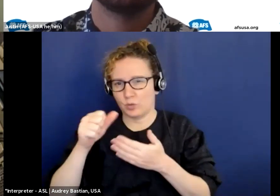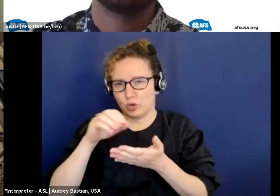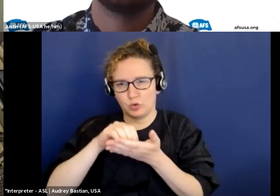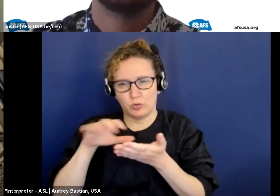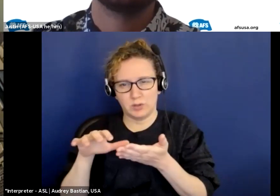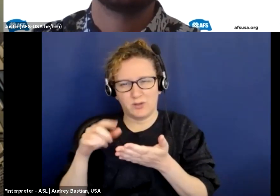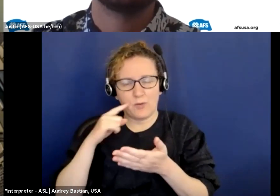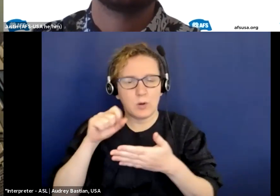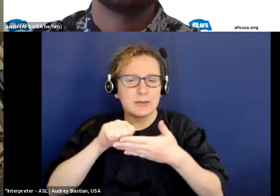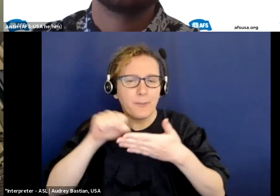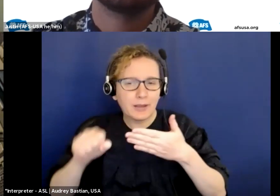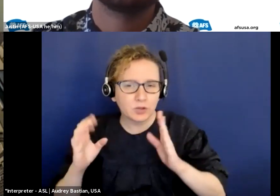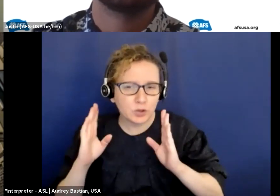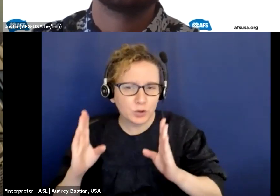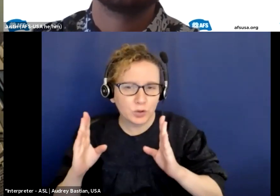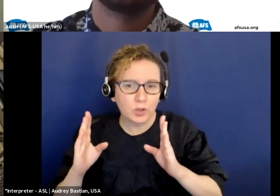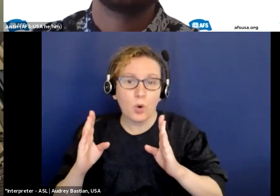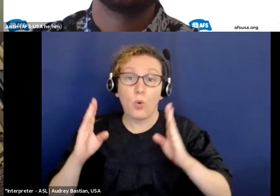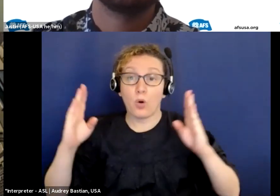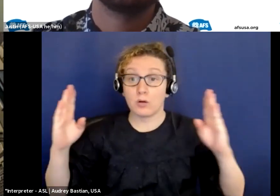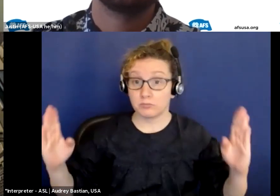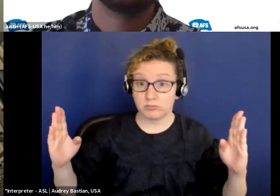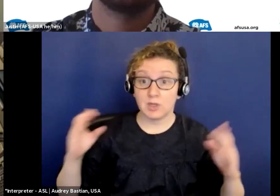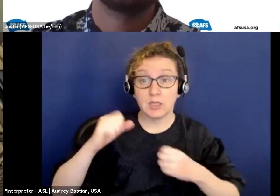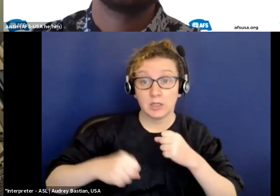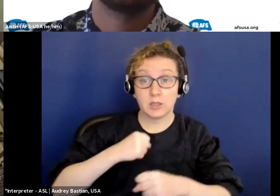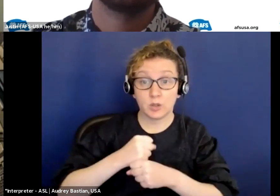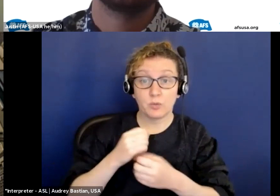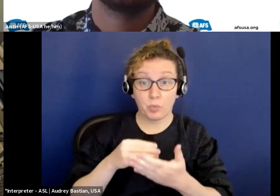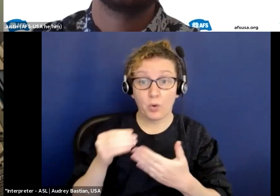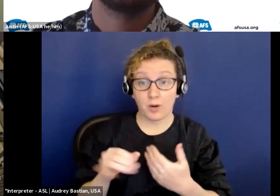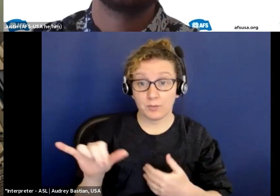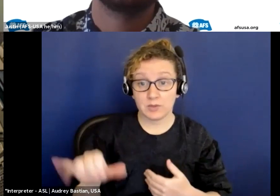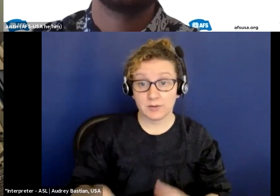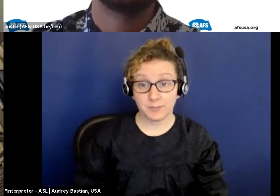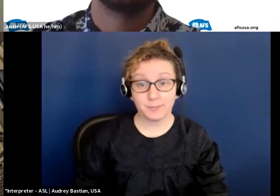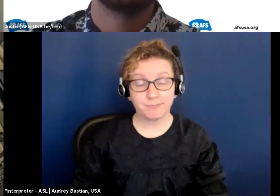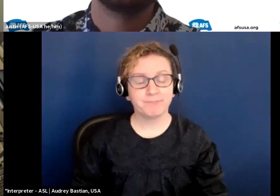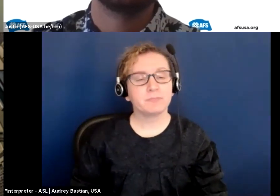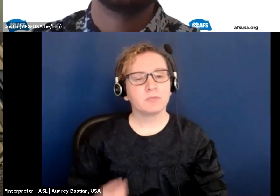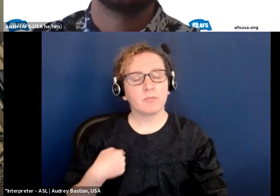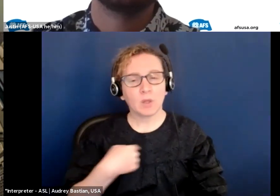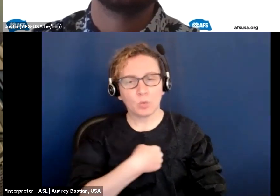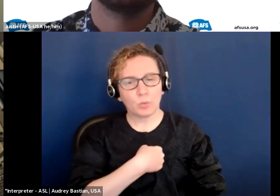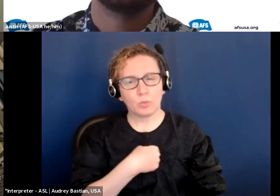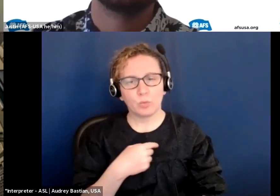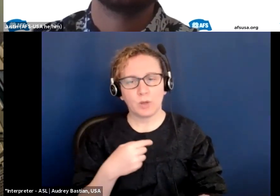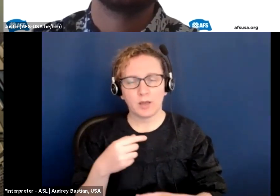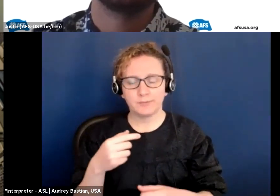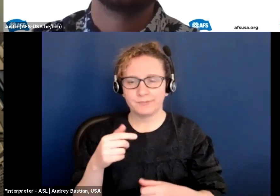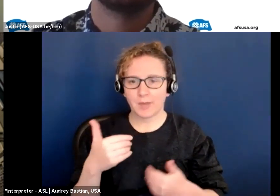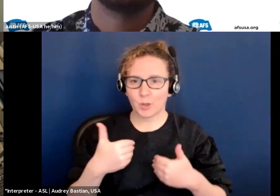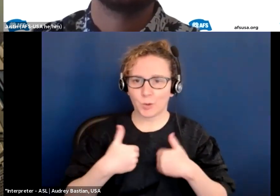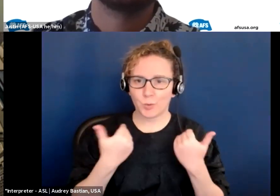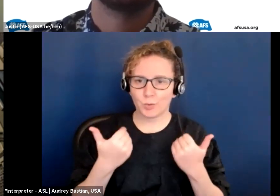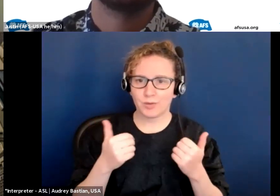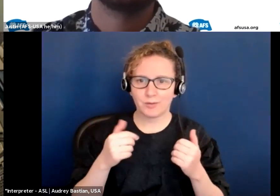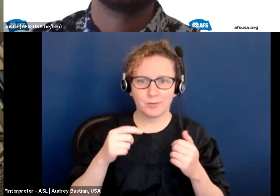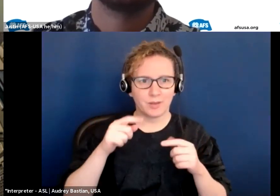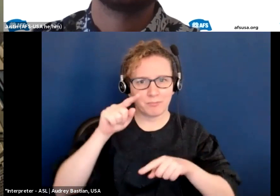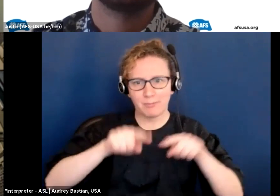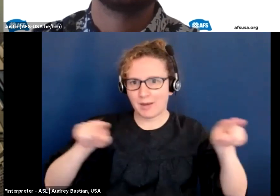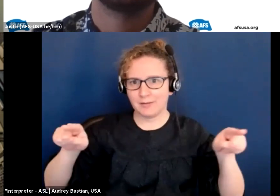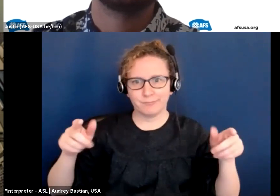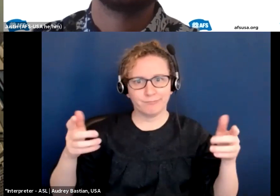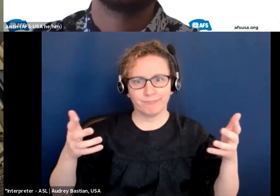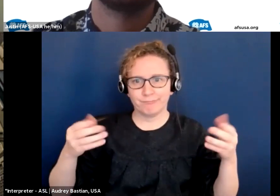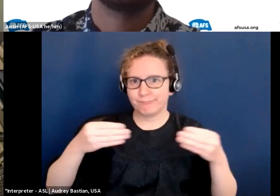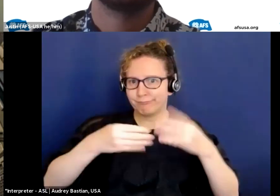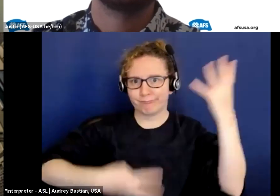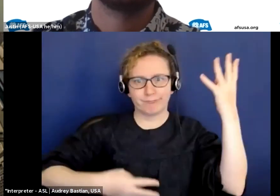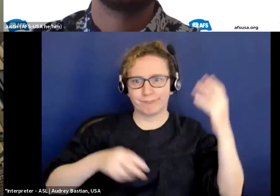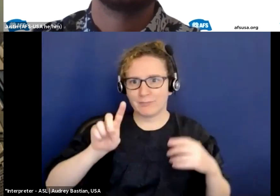or your programs. We have had youth with many different disabilities join